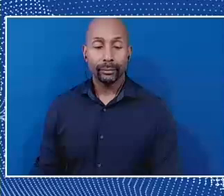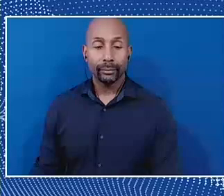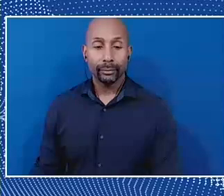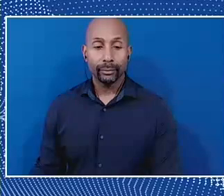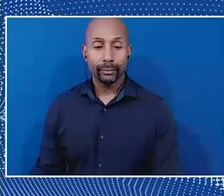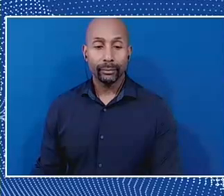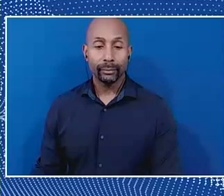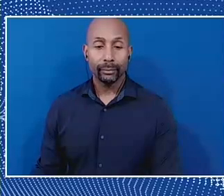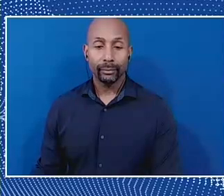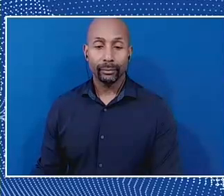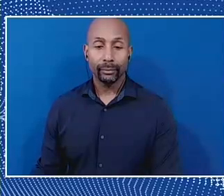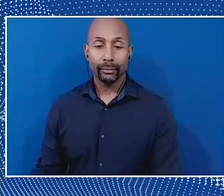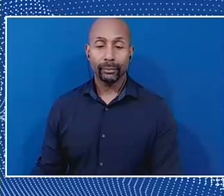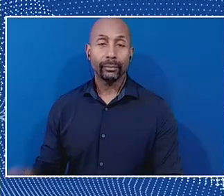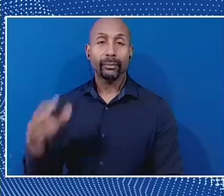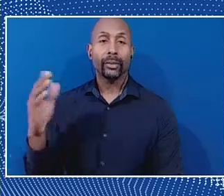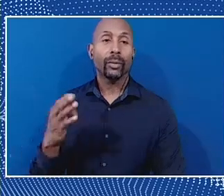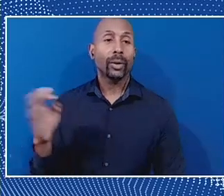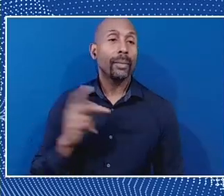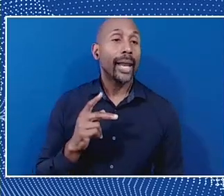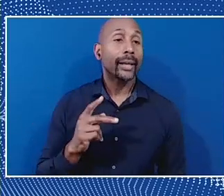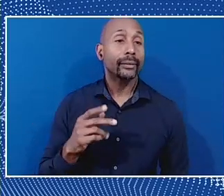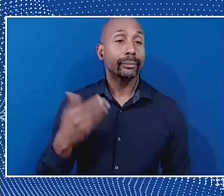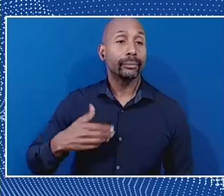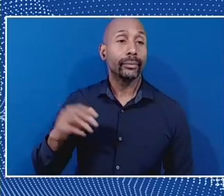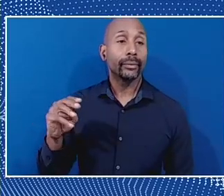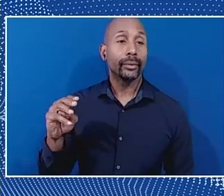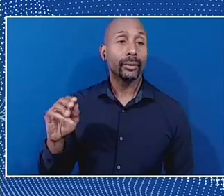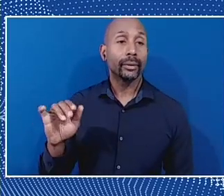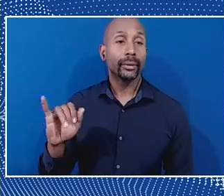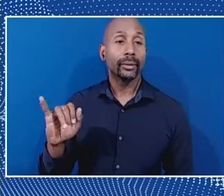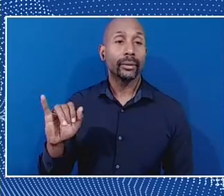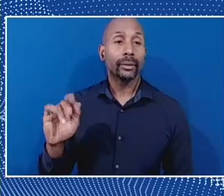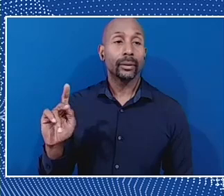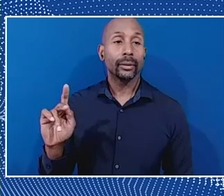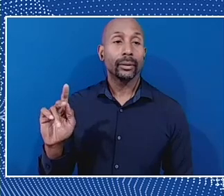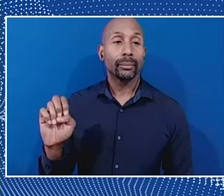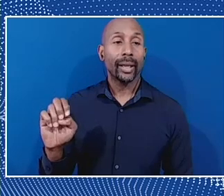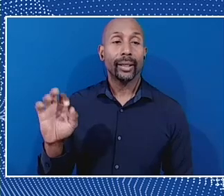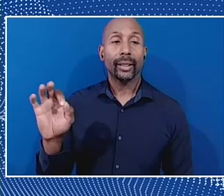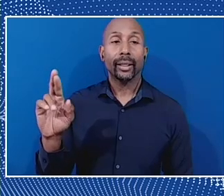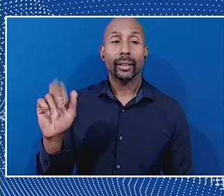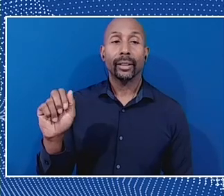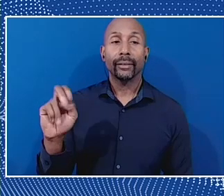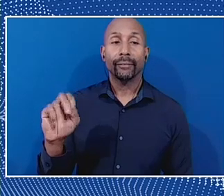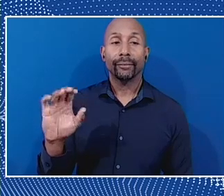Welcome back, everyone. I'm Mike Franczak, FMCS facilitator for this afternoon's session.